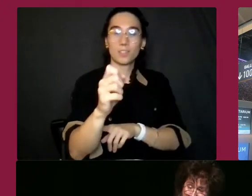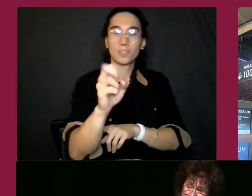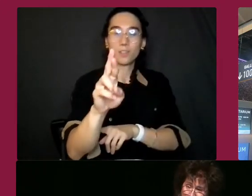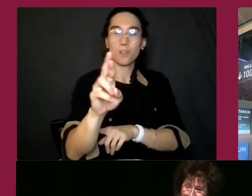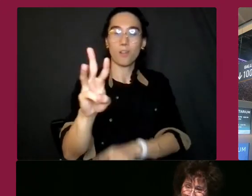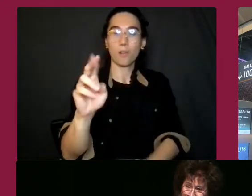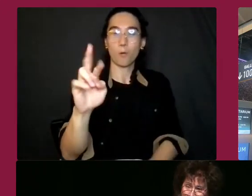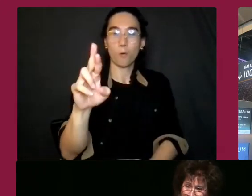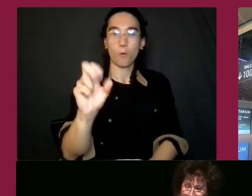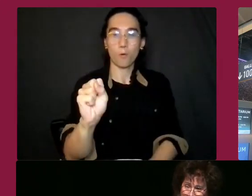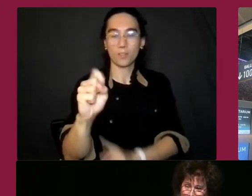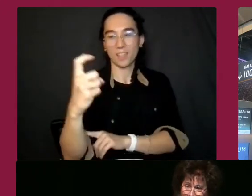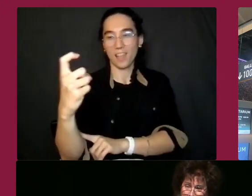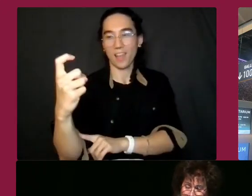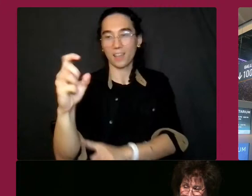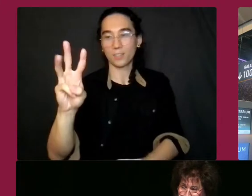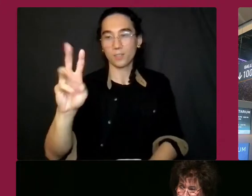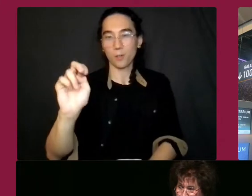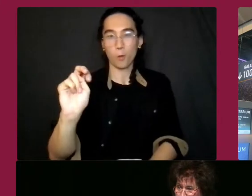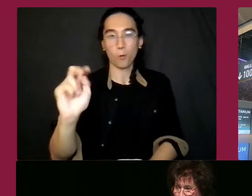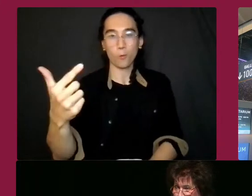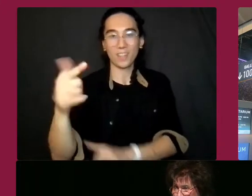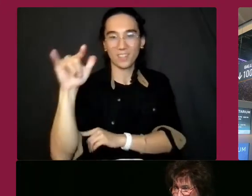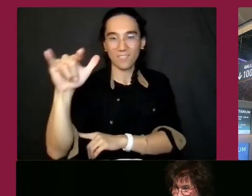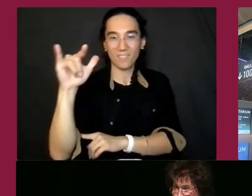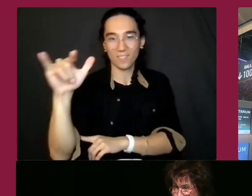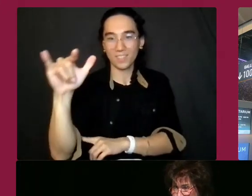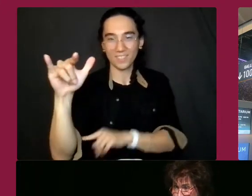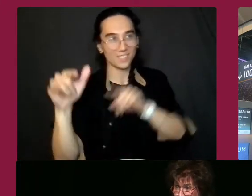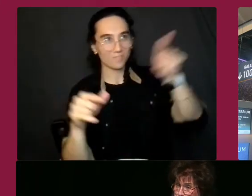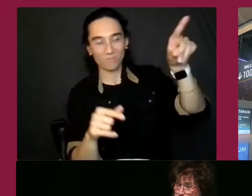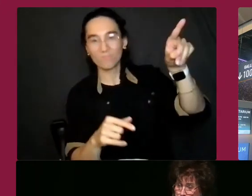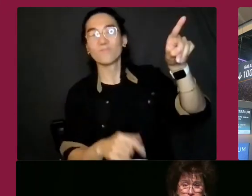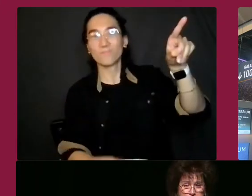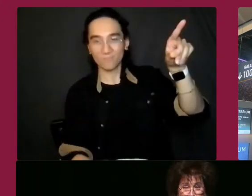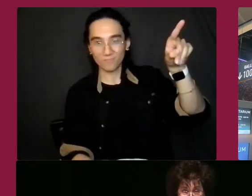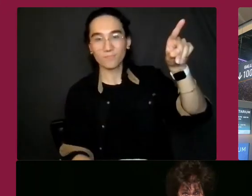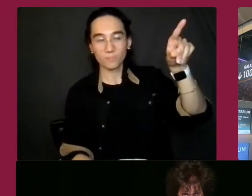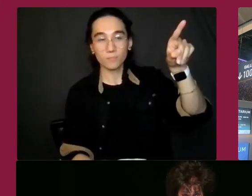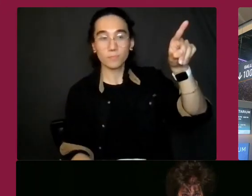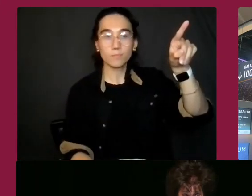That's where the Douglas 558-2 used to hang. Right?